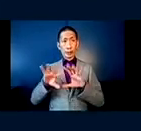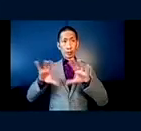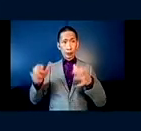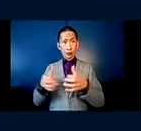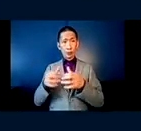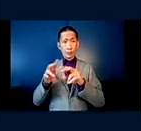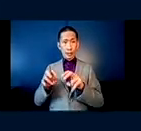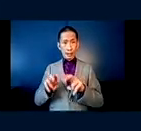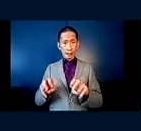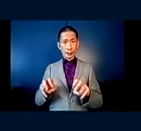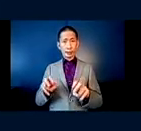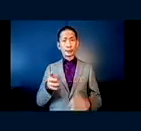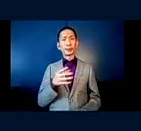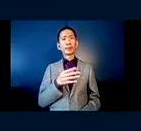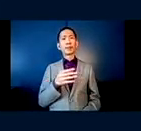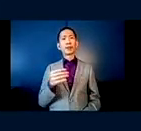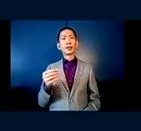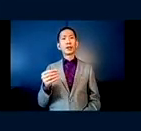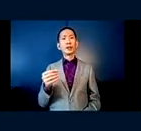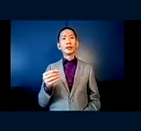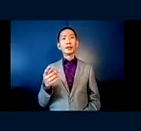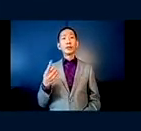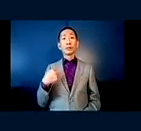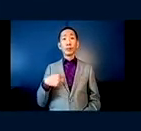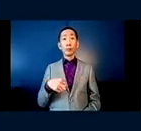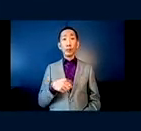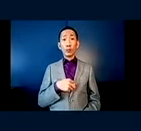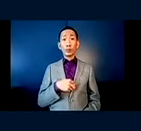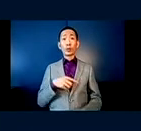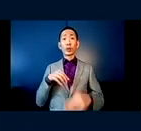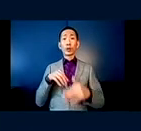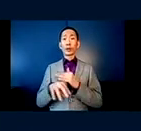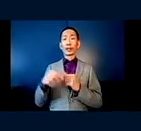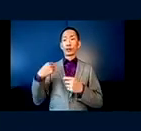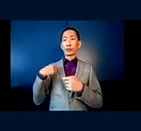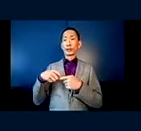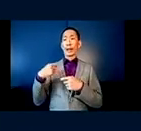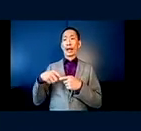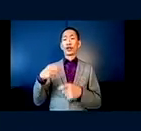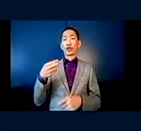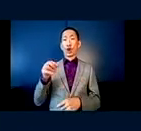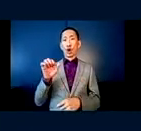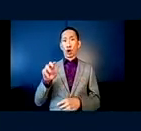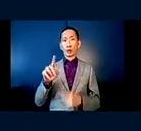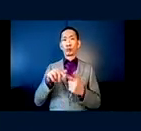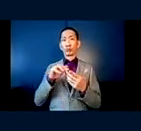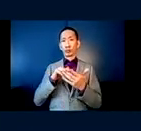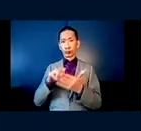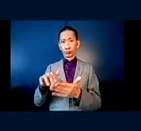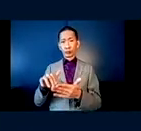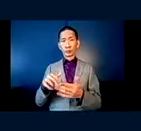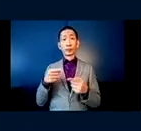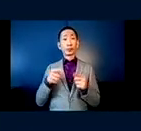IN THAT POOLED ANALYSIS. AND WE ACTUALLY WENT INTO SPANISH HARLEM AND DID THIS.